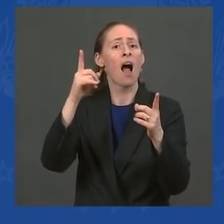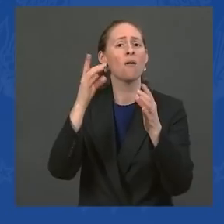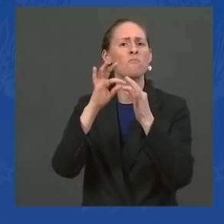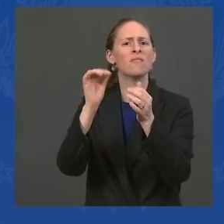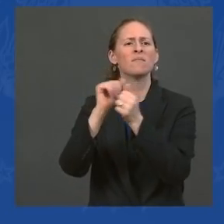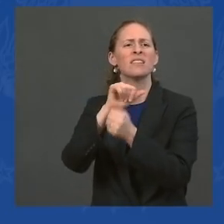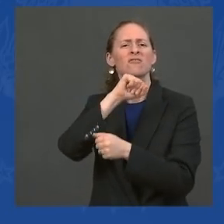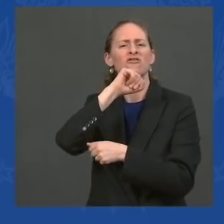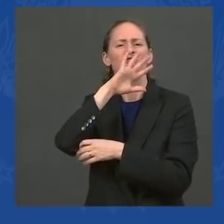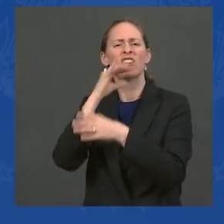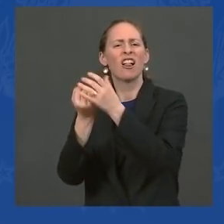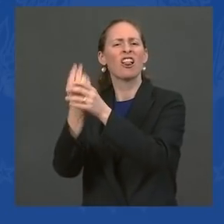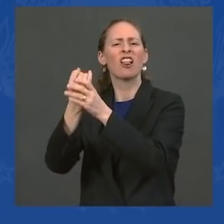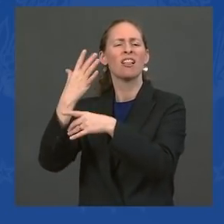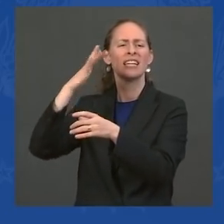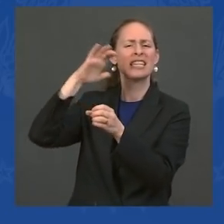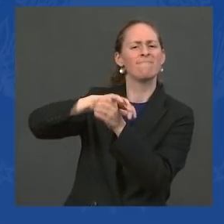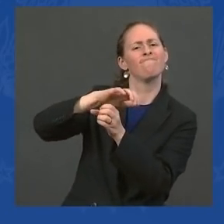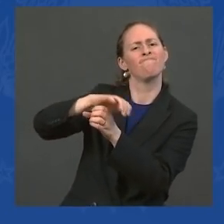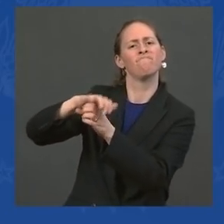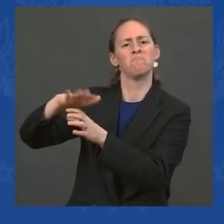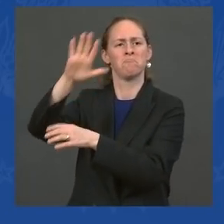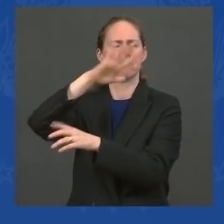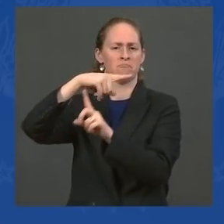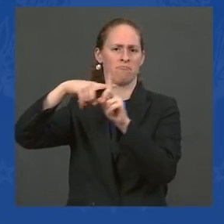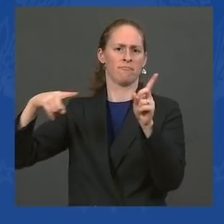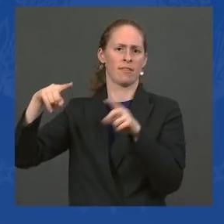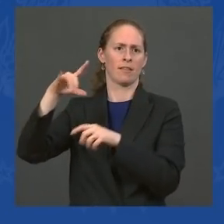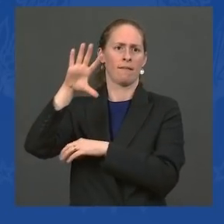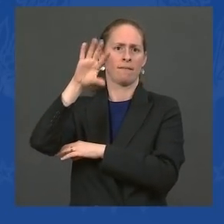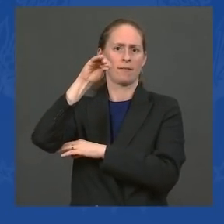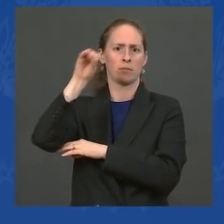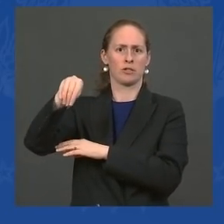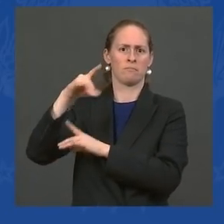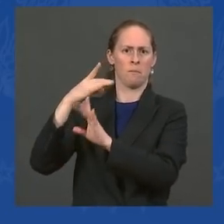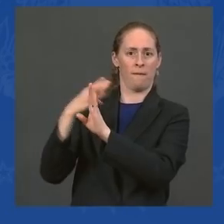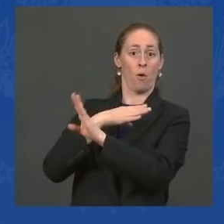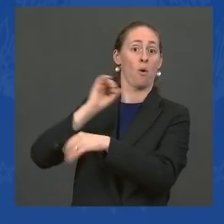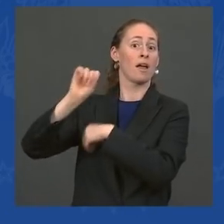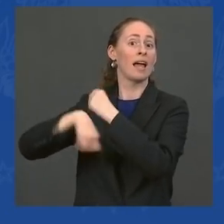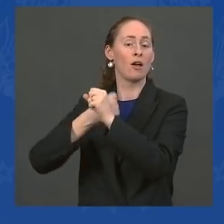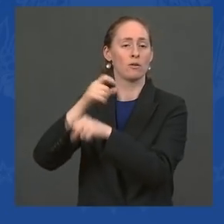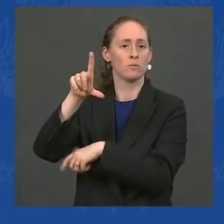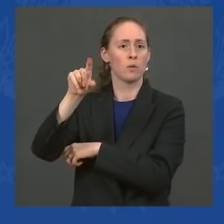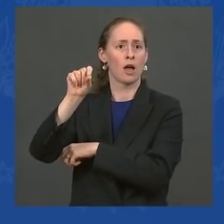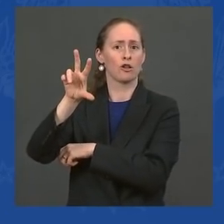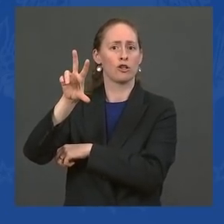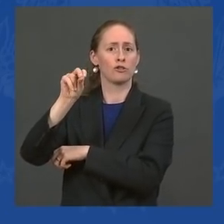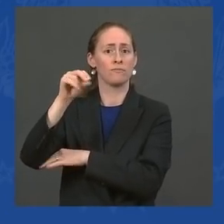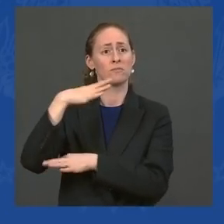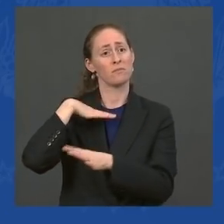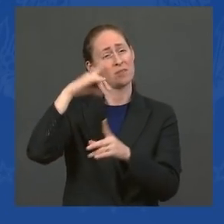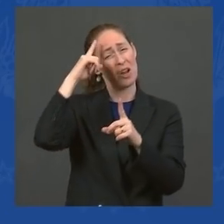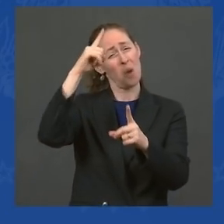and to reach net-zero emissions no later than 2050. You know, achieving these ambitious goals